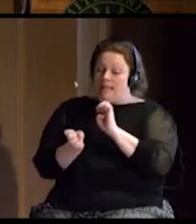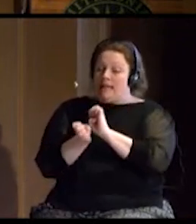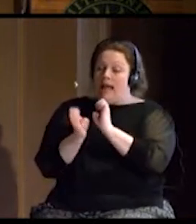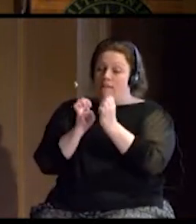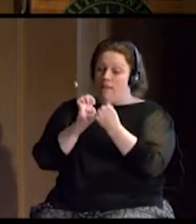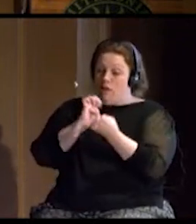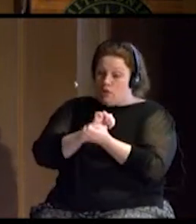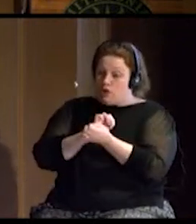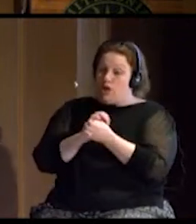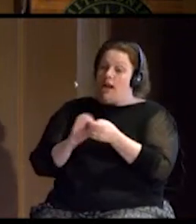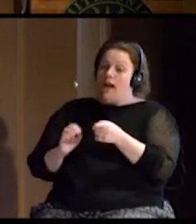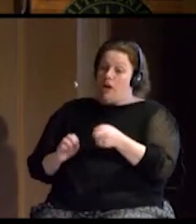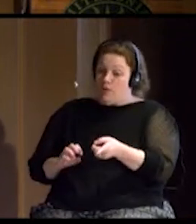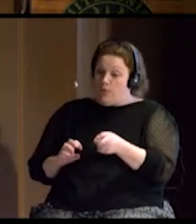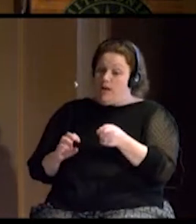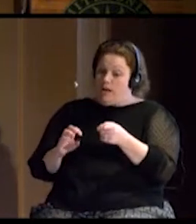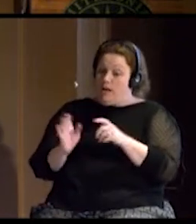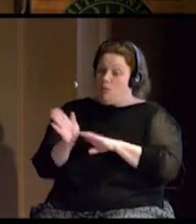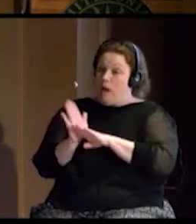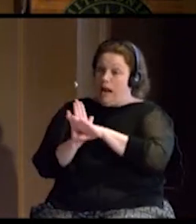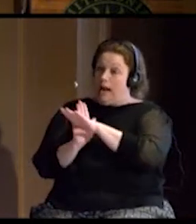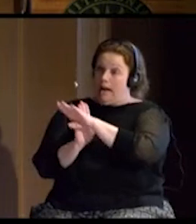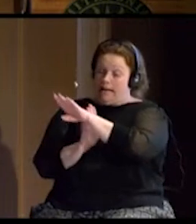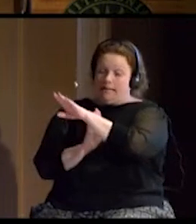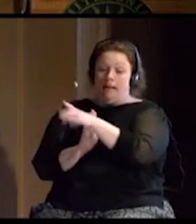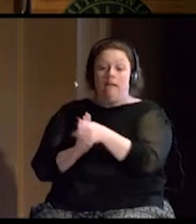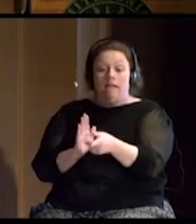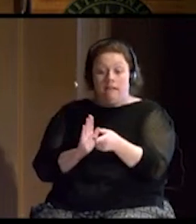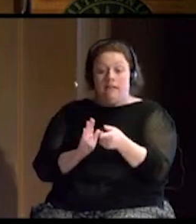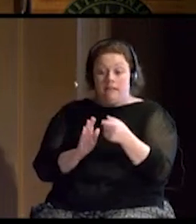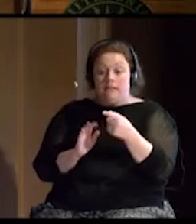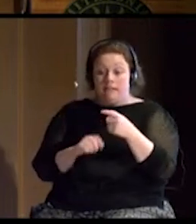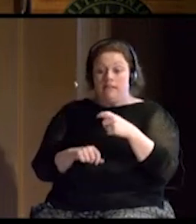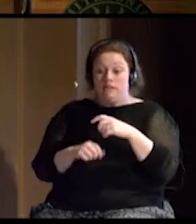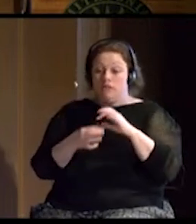and we can see that the speciation rate is time heterogeneous,